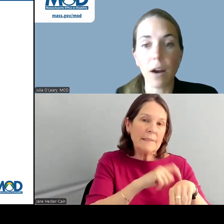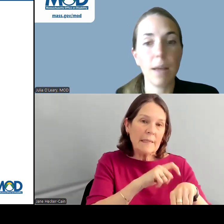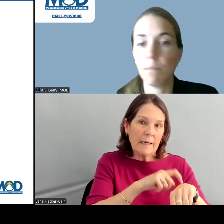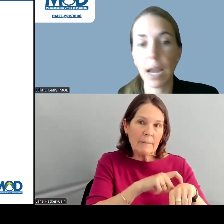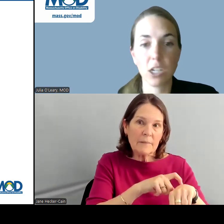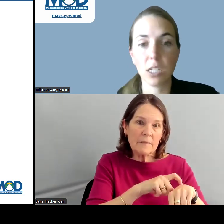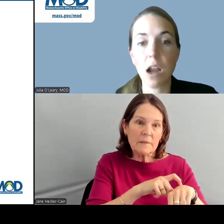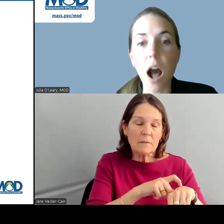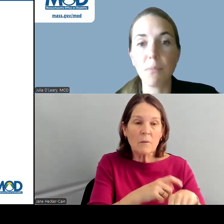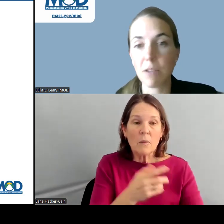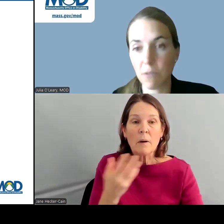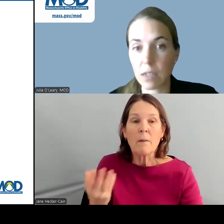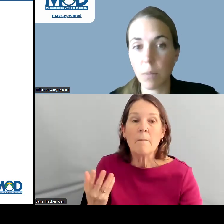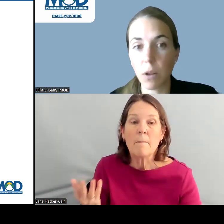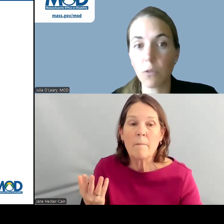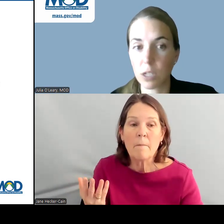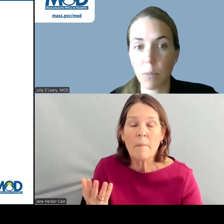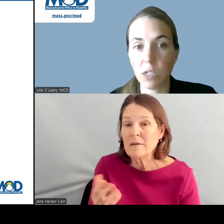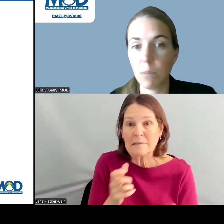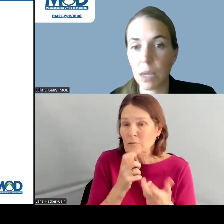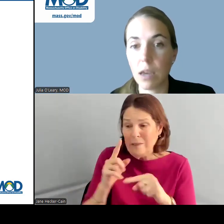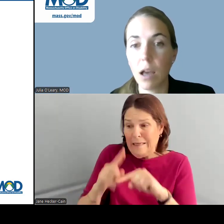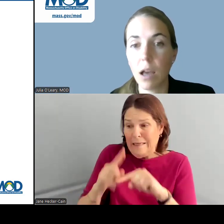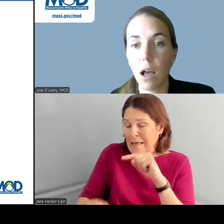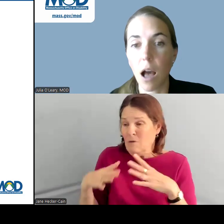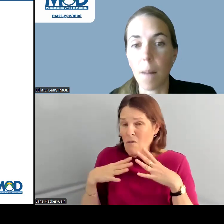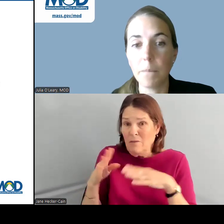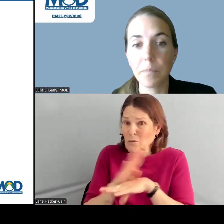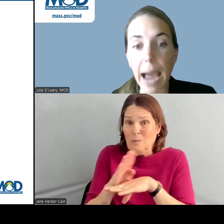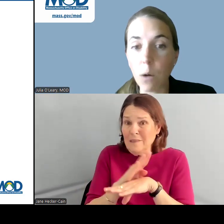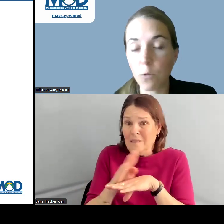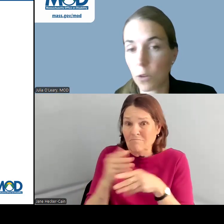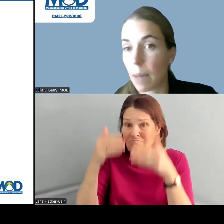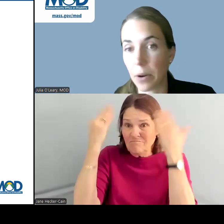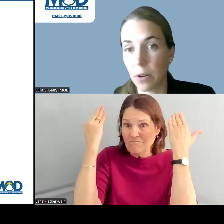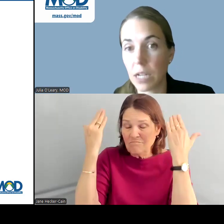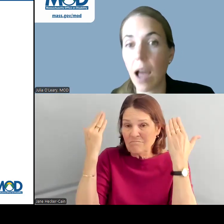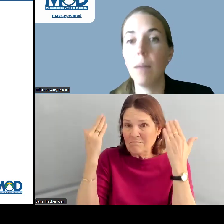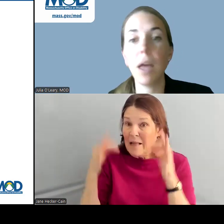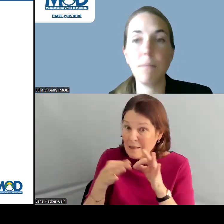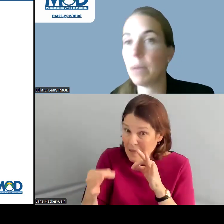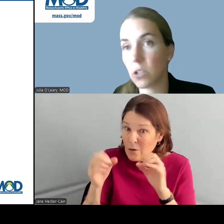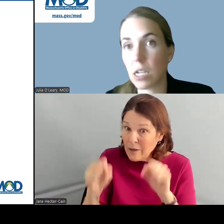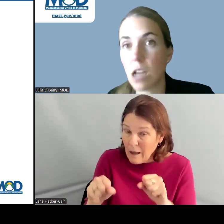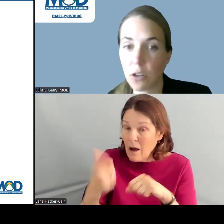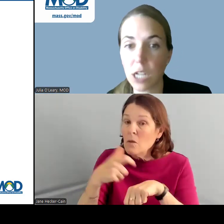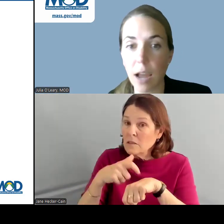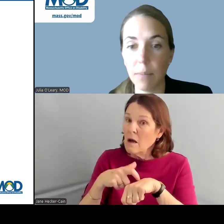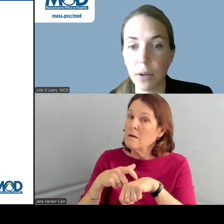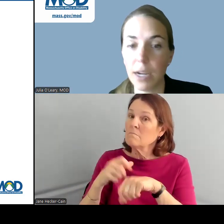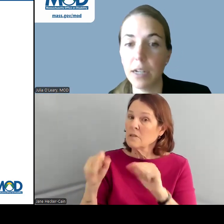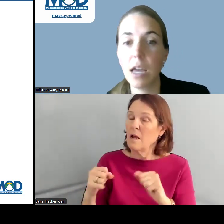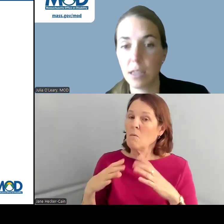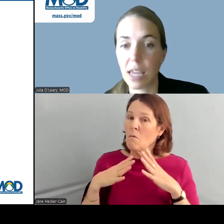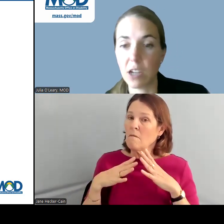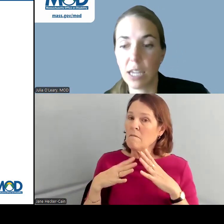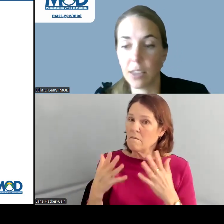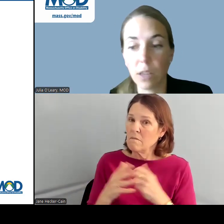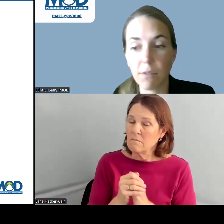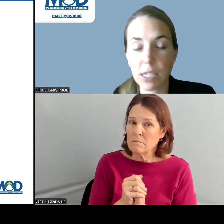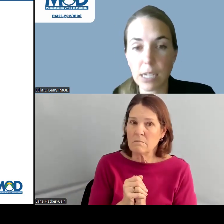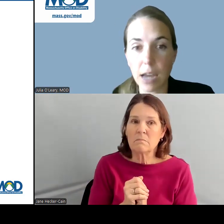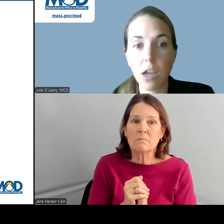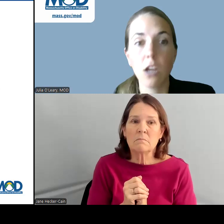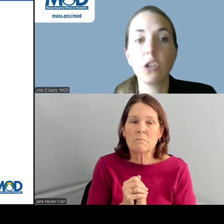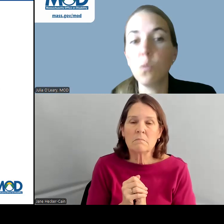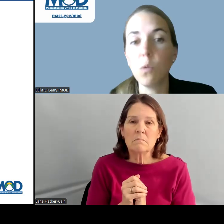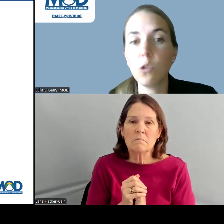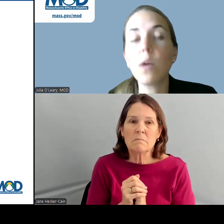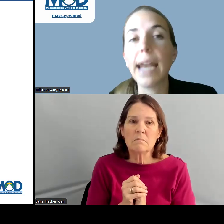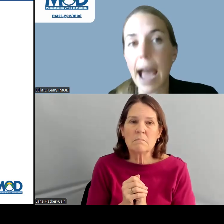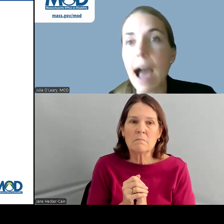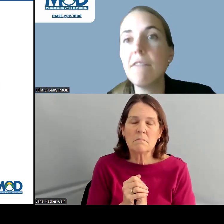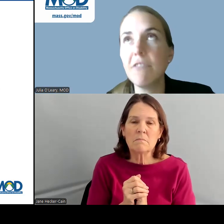Other agencies have other busy seasons where it just might not be feasible for someone to be out for that period of time and maybe there's another time period that they could take their leave instead.